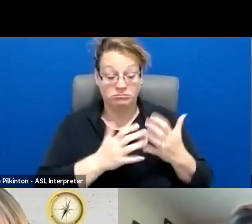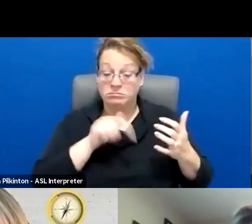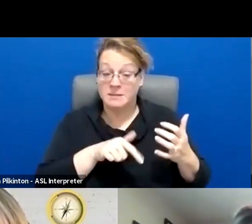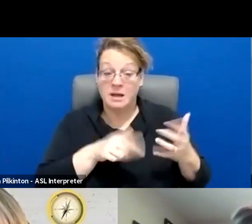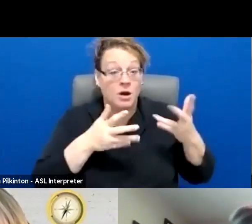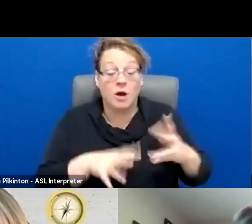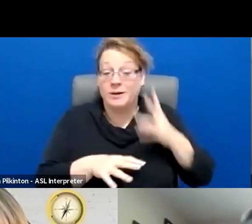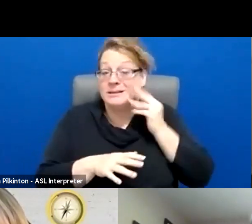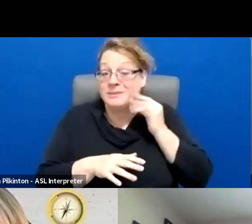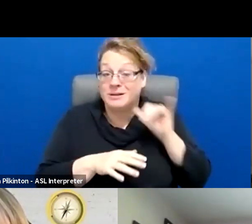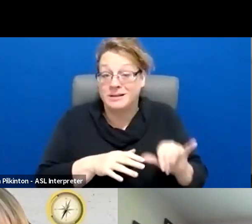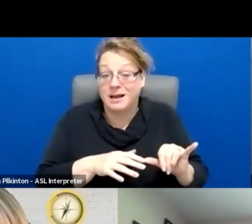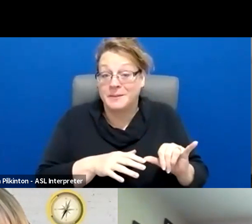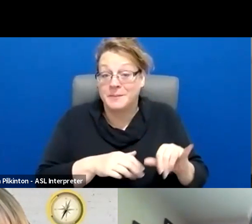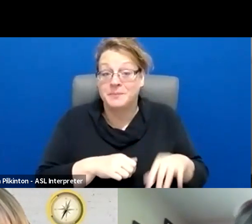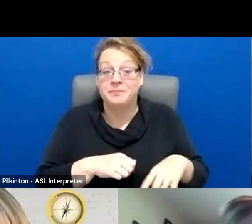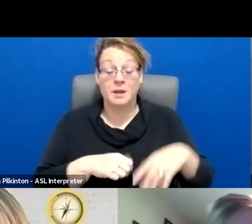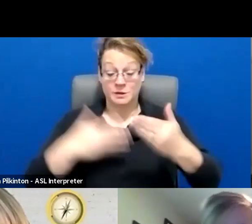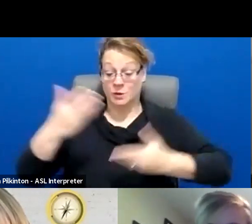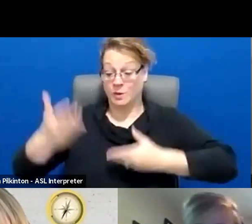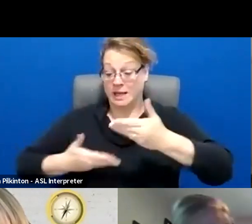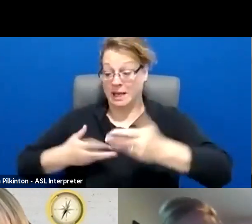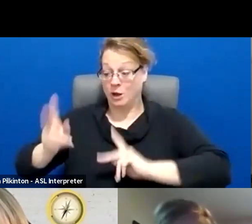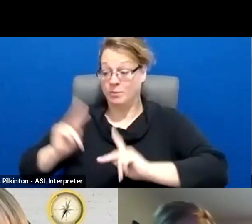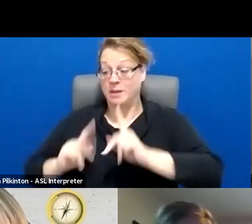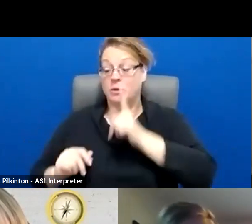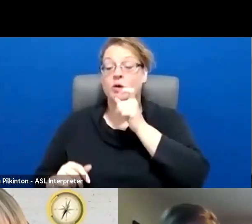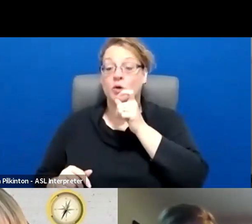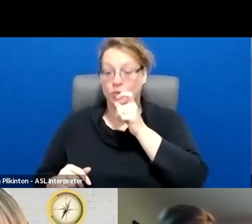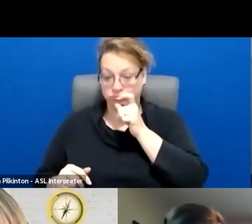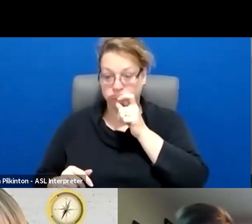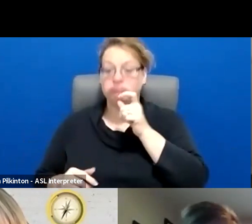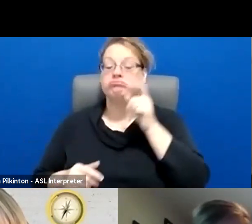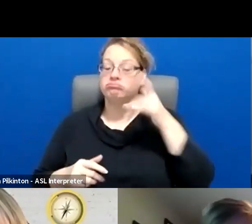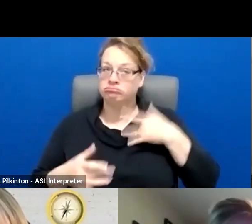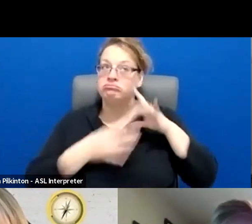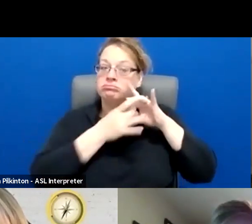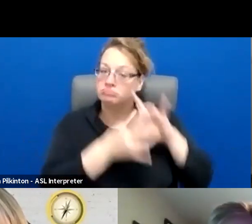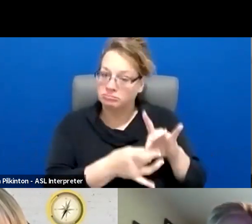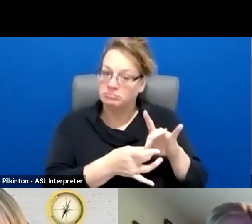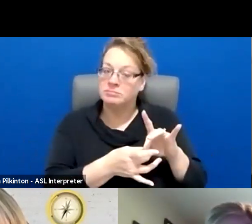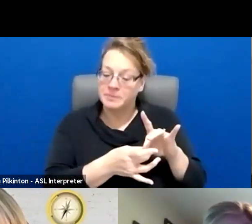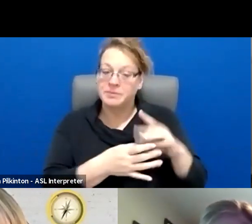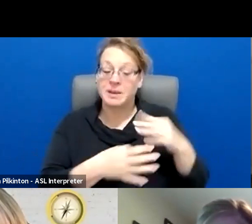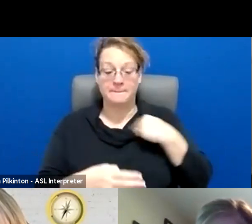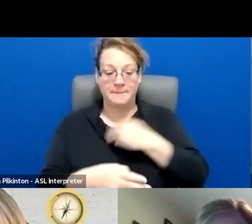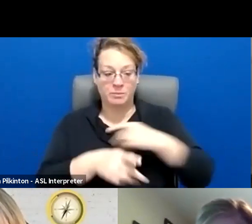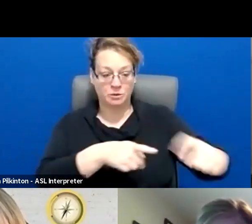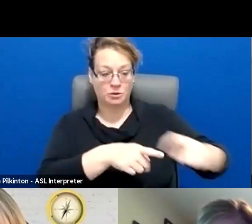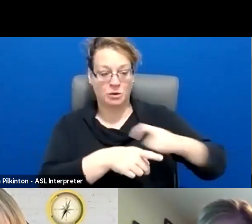A lot of people in the talent pool has been there.